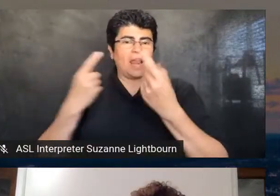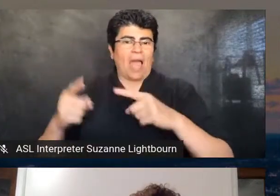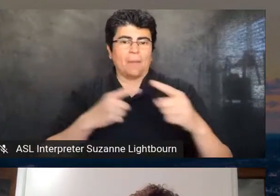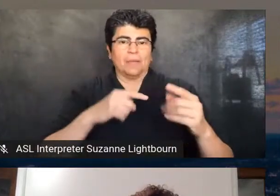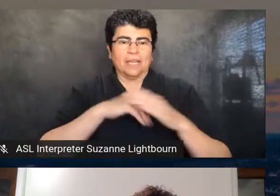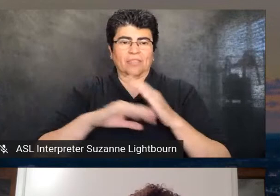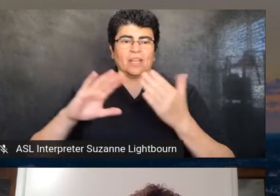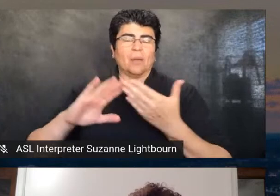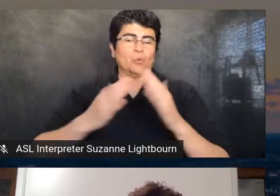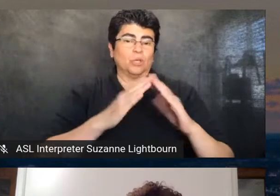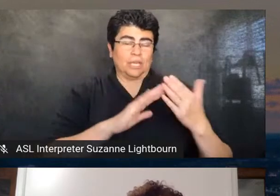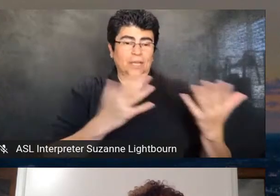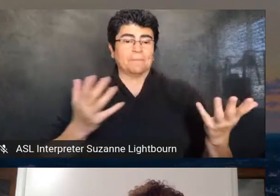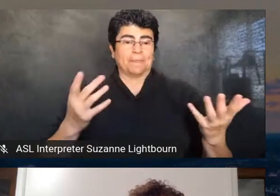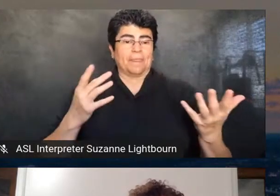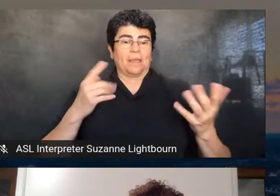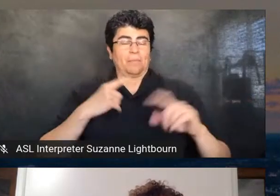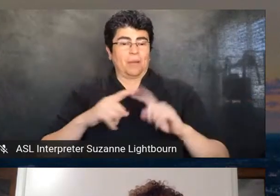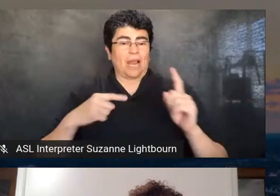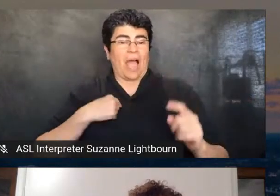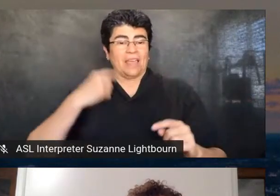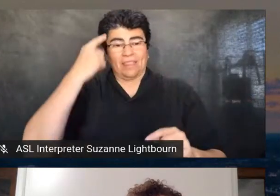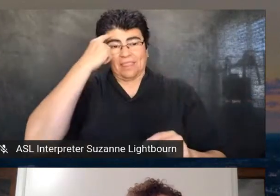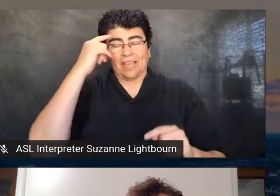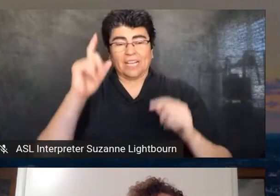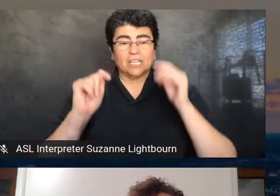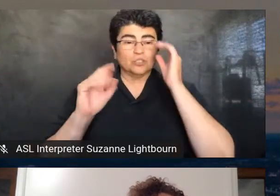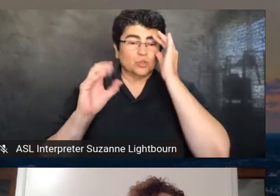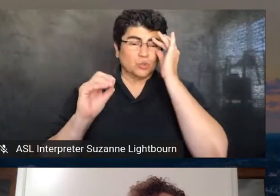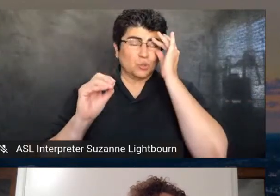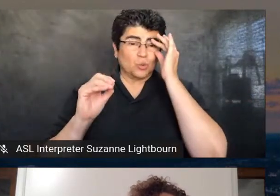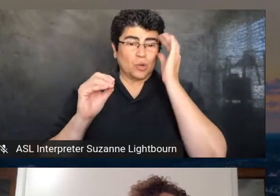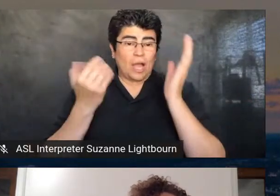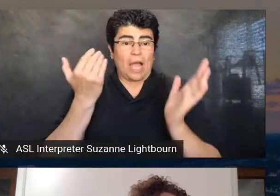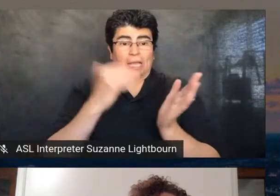so I think to, again, have a community